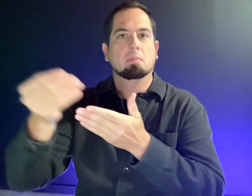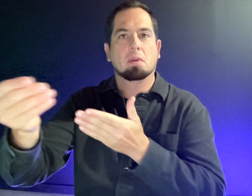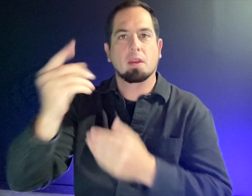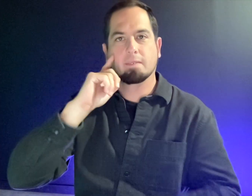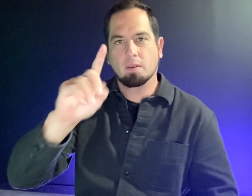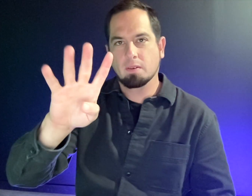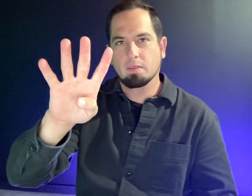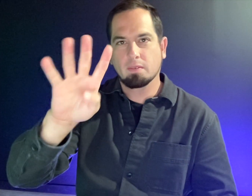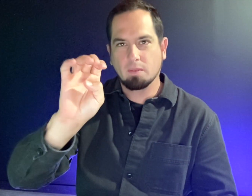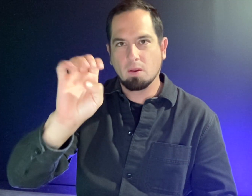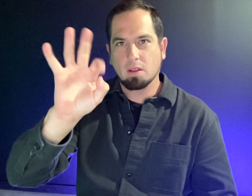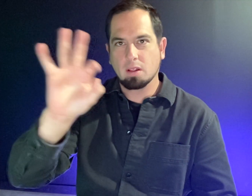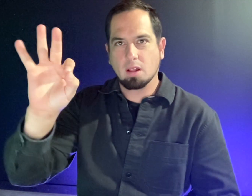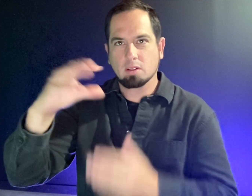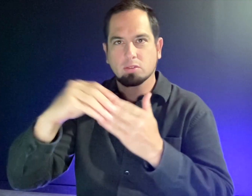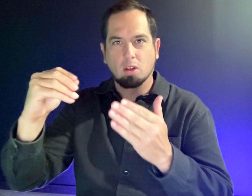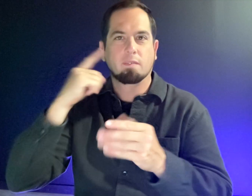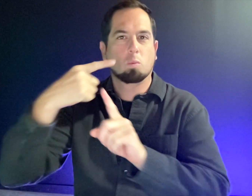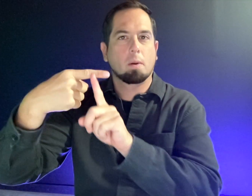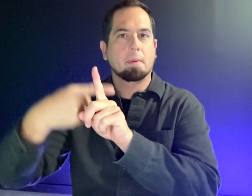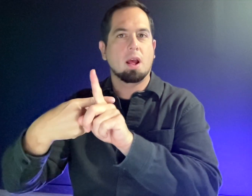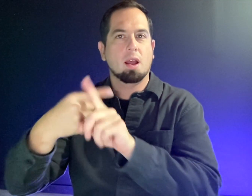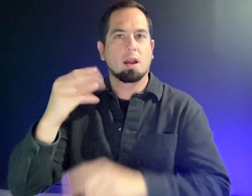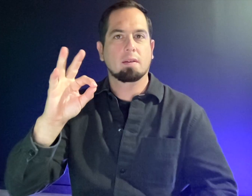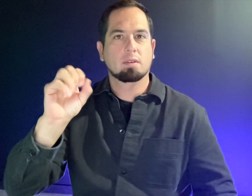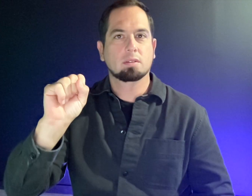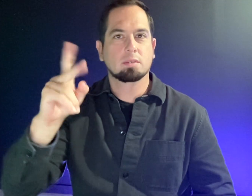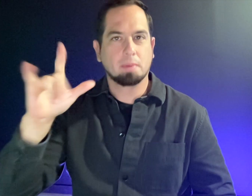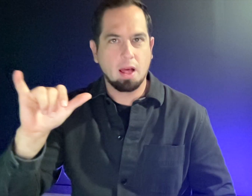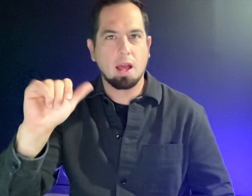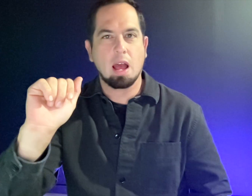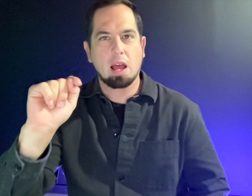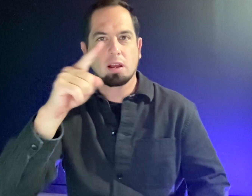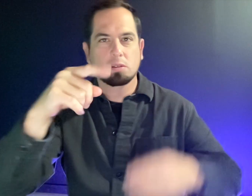People can purchase them for $499 for a month’s supply